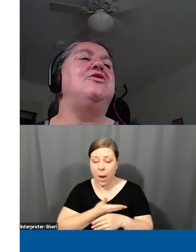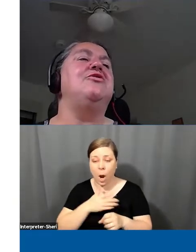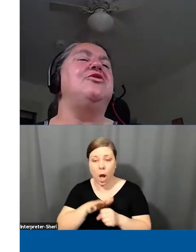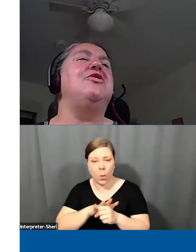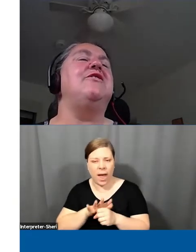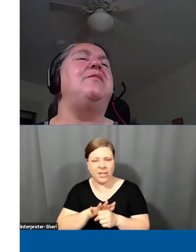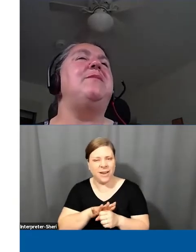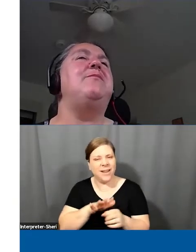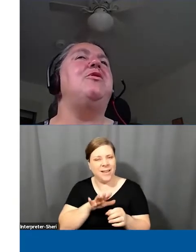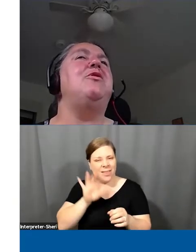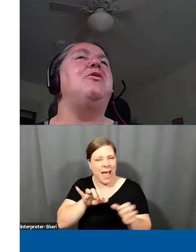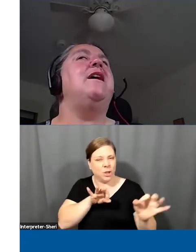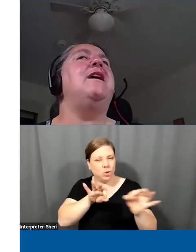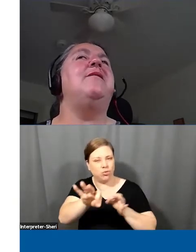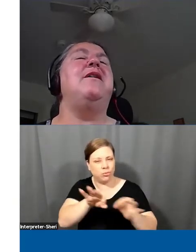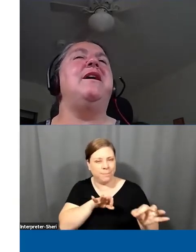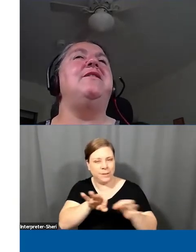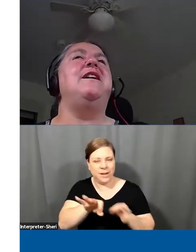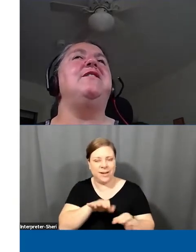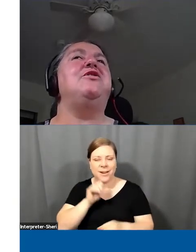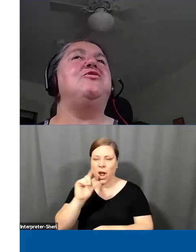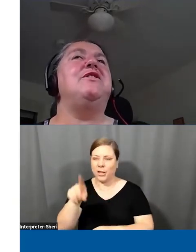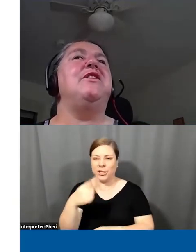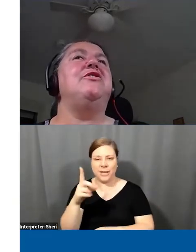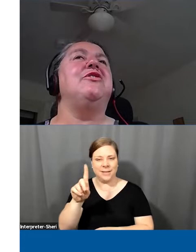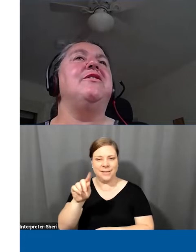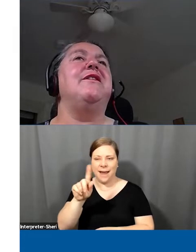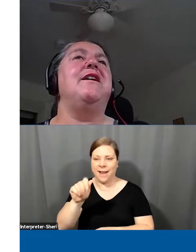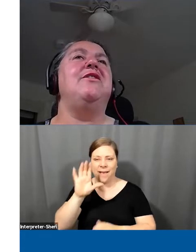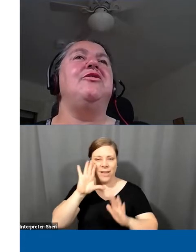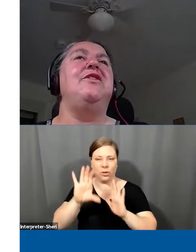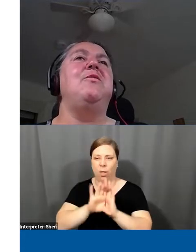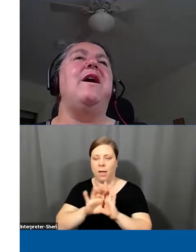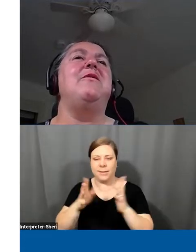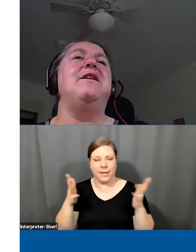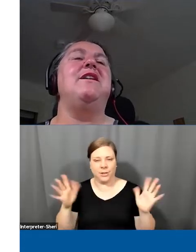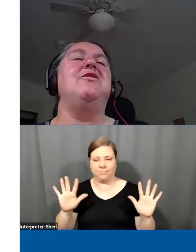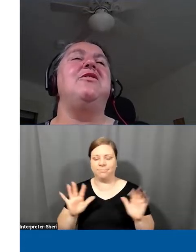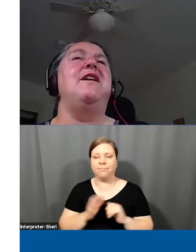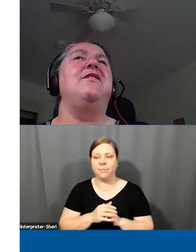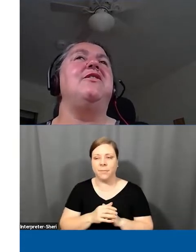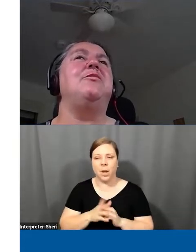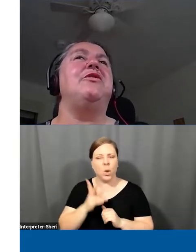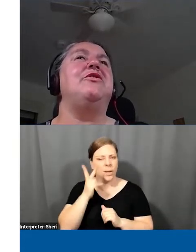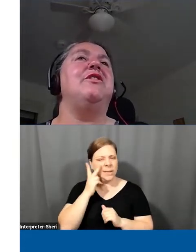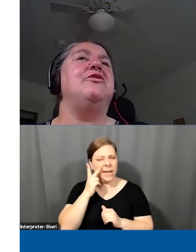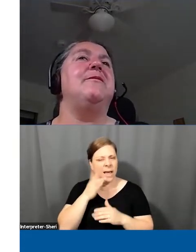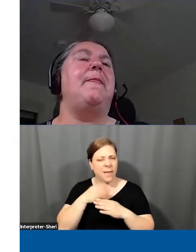Don't just give people a data visualization and you'll see why when we get near the end of this presentation.